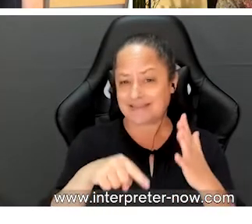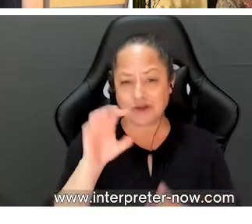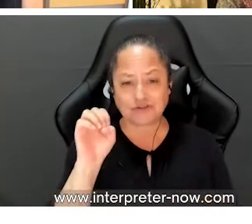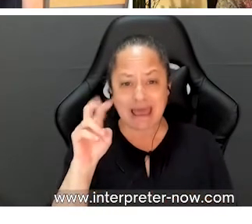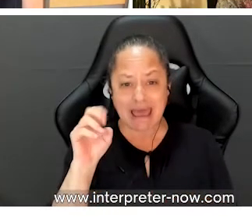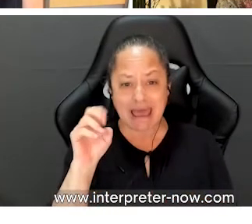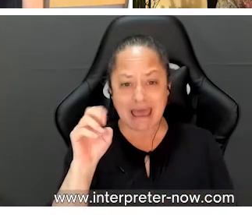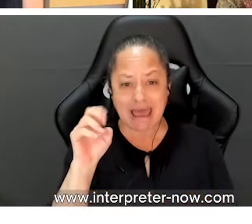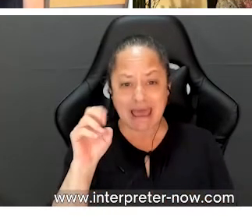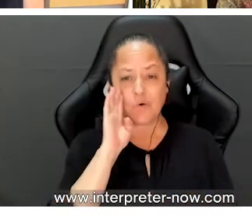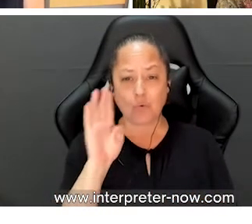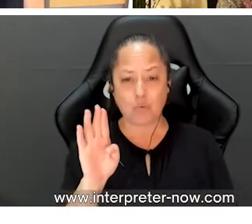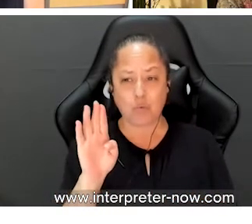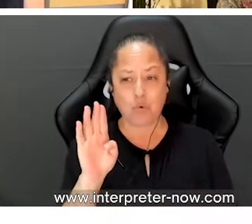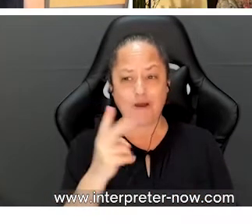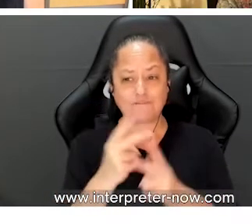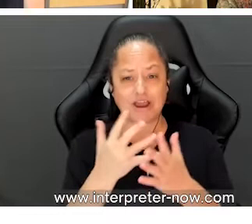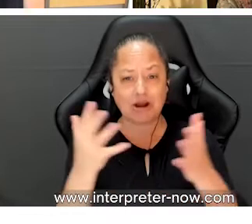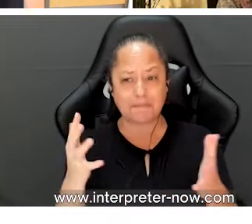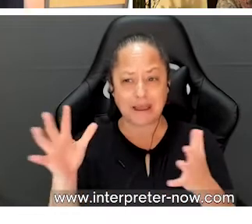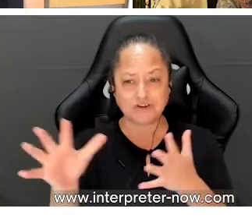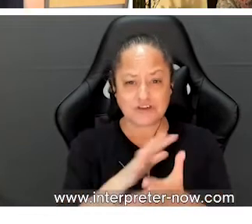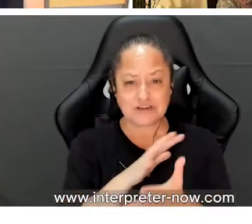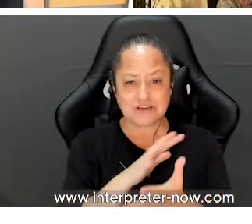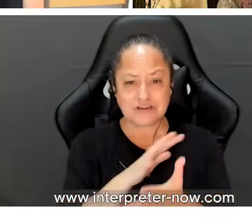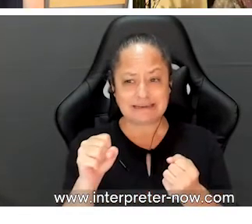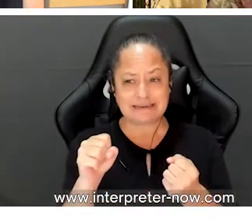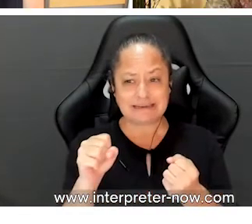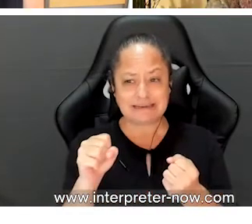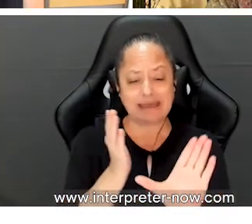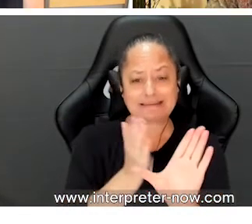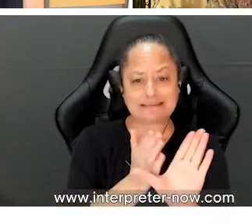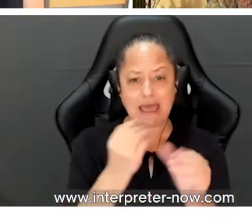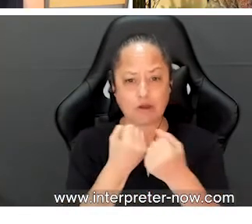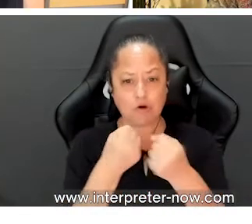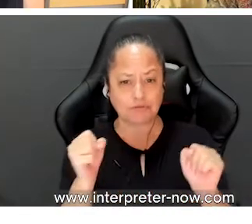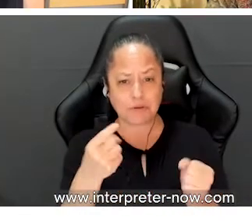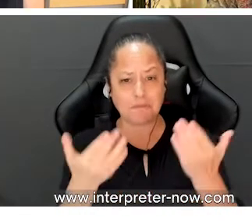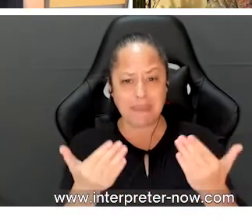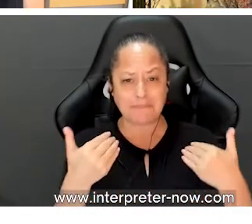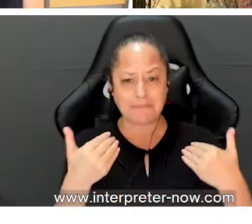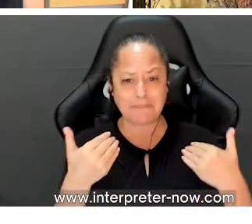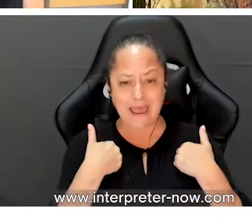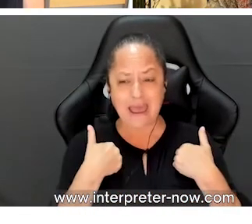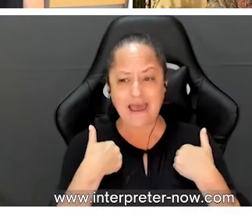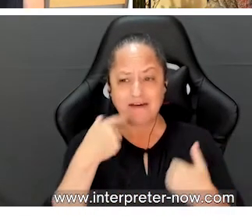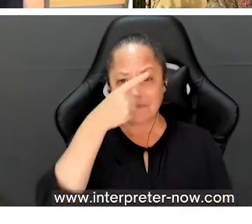That's going to very much to any psychological safety that you may have at all because your